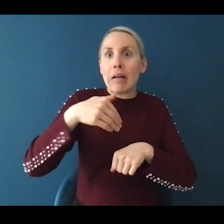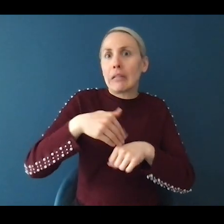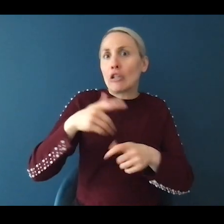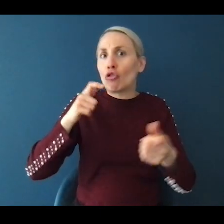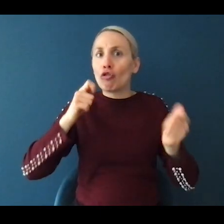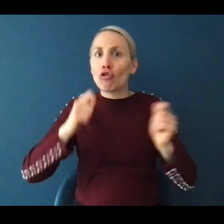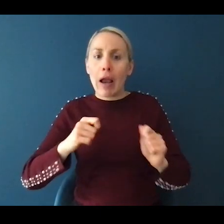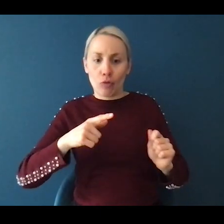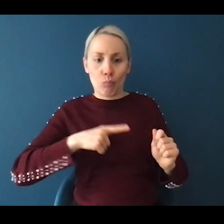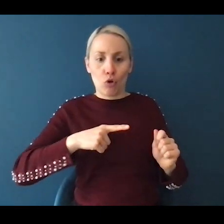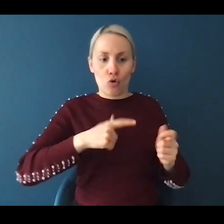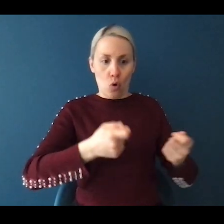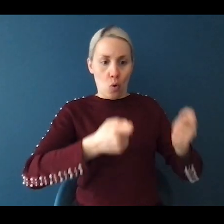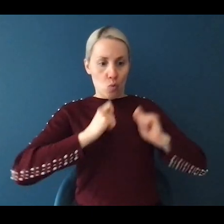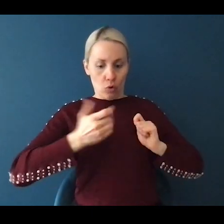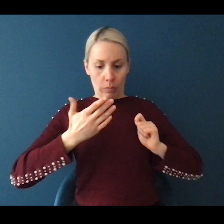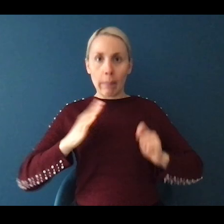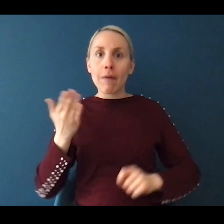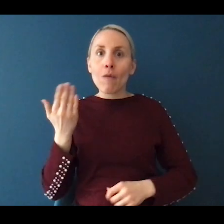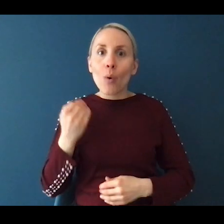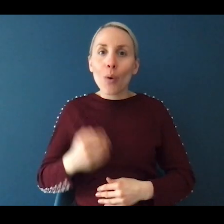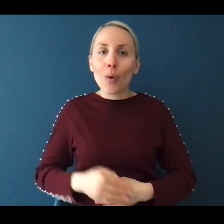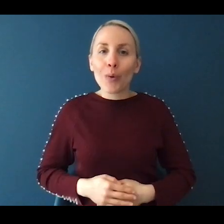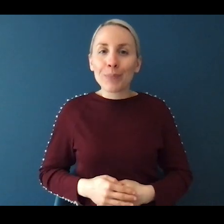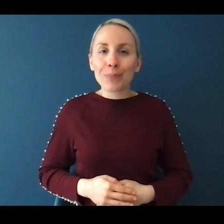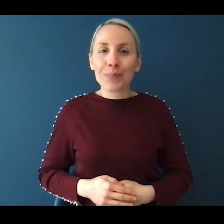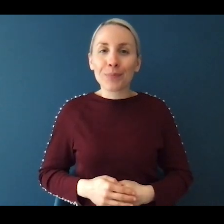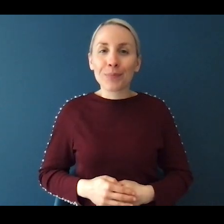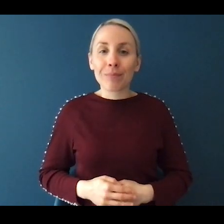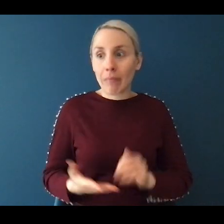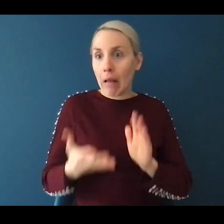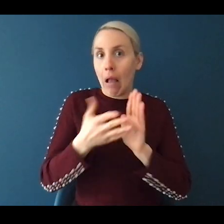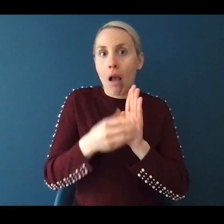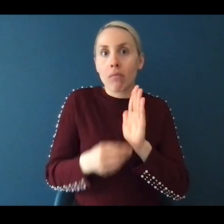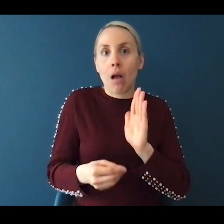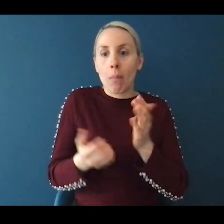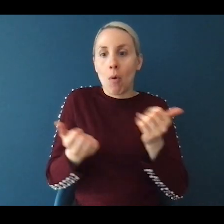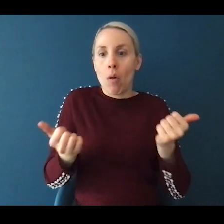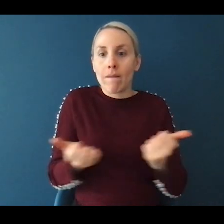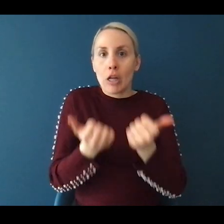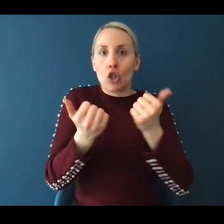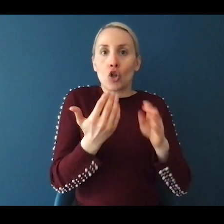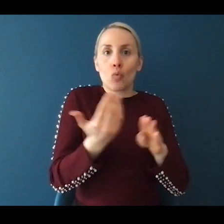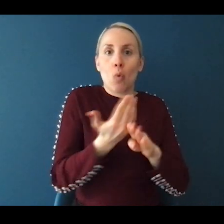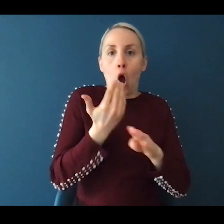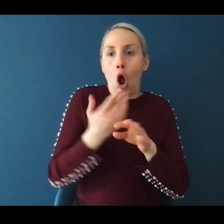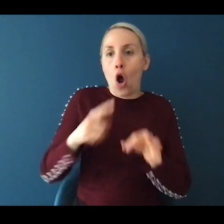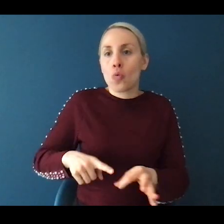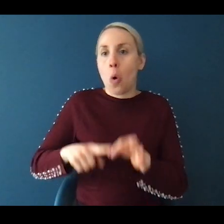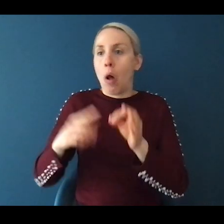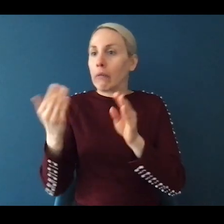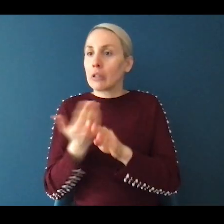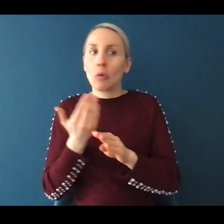has the award supported the development of your practice in general for example finished